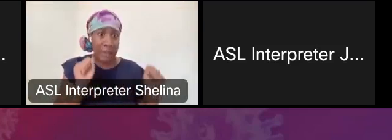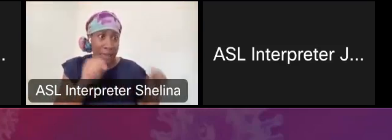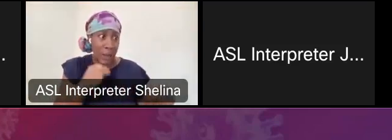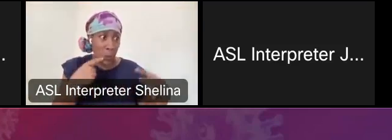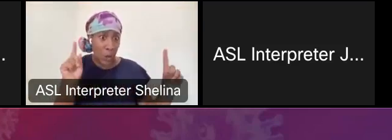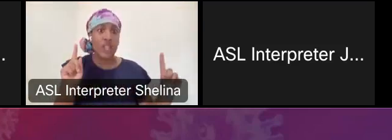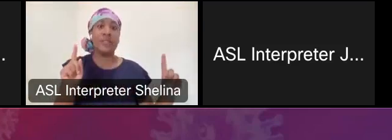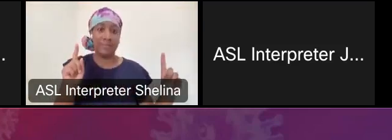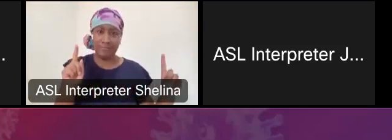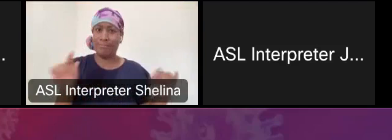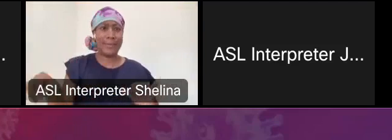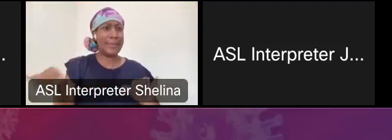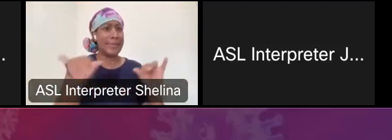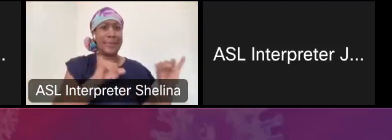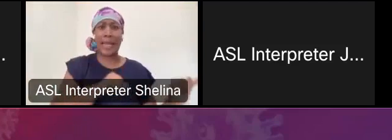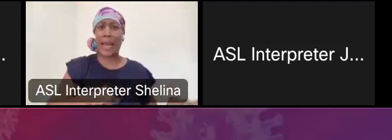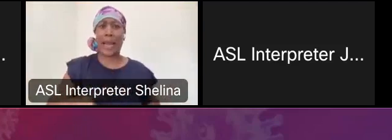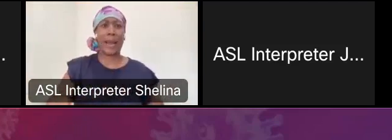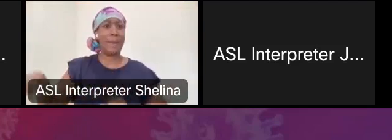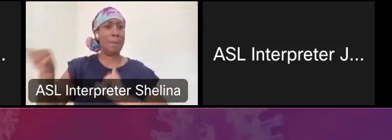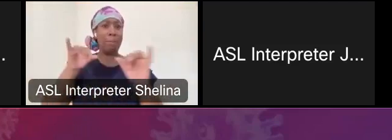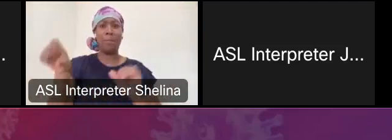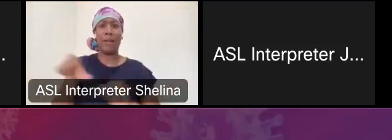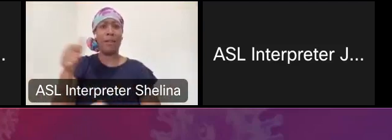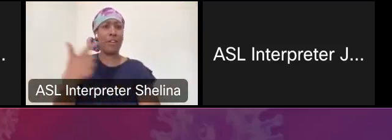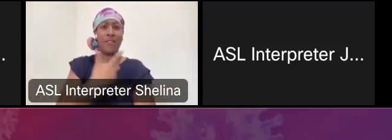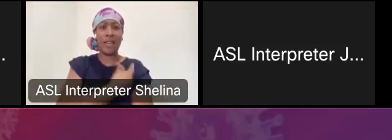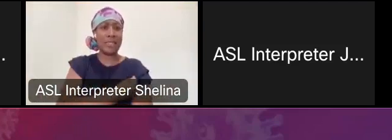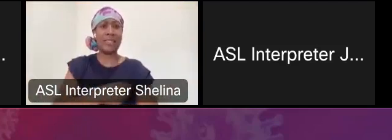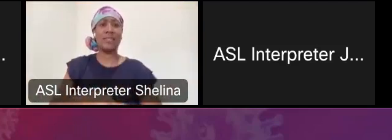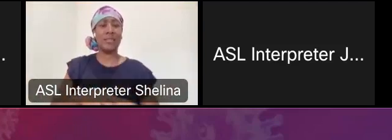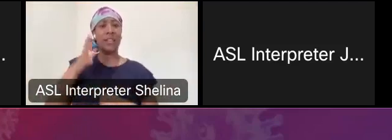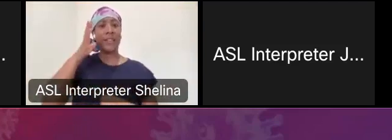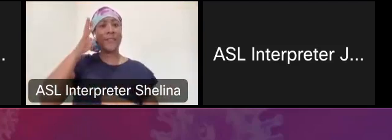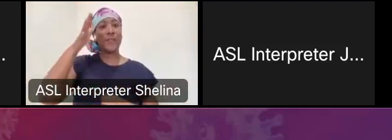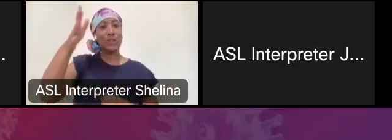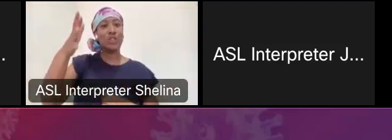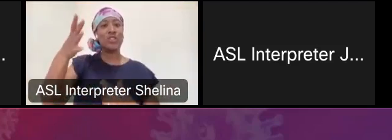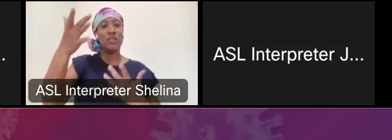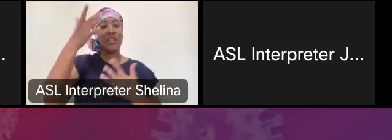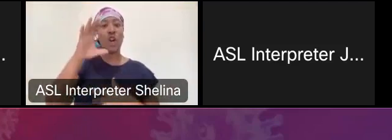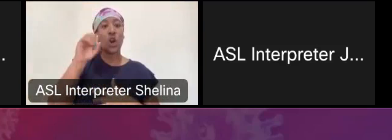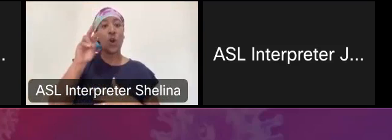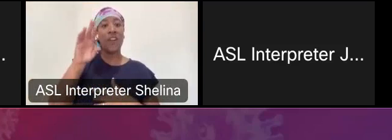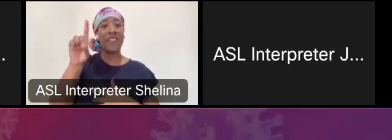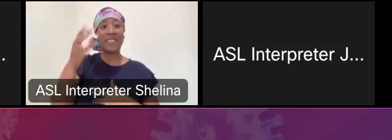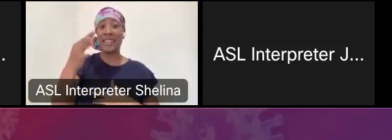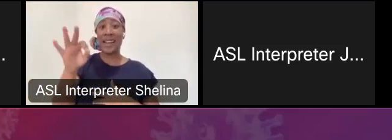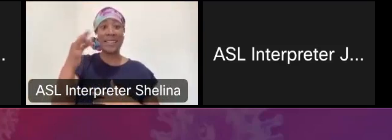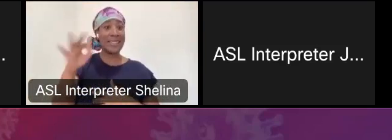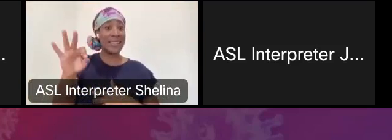just as a word for any other vaccine future covered nineteen vaccines will need to go through all these same steps